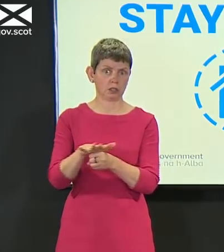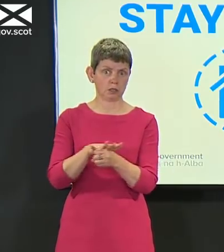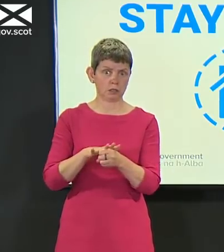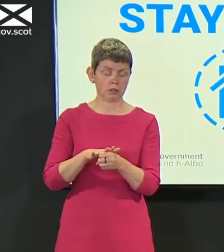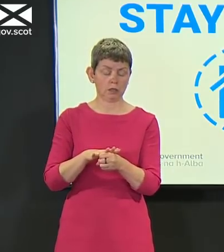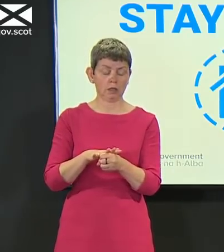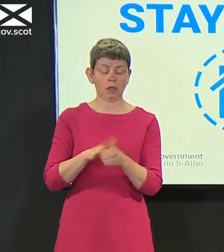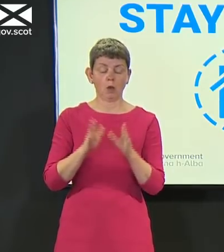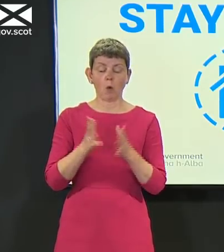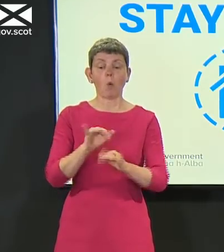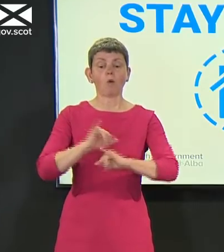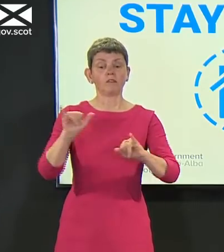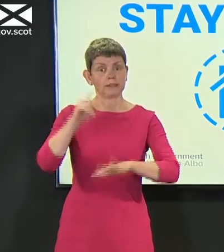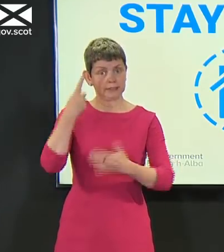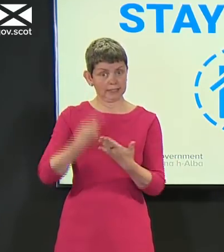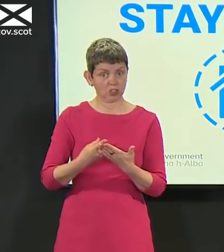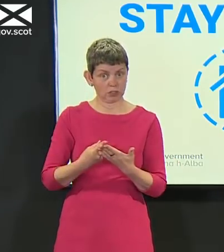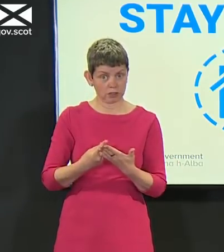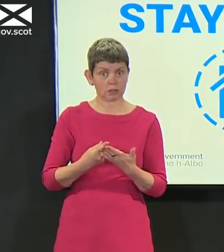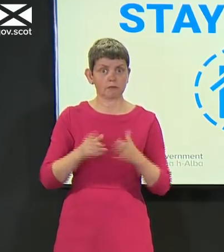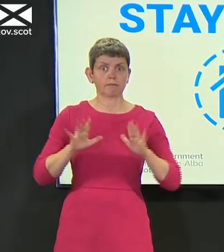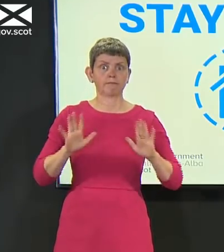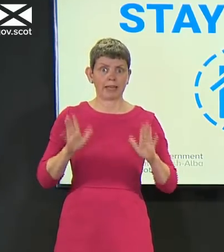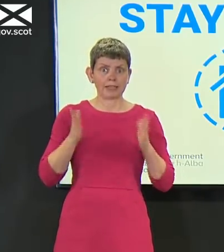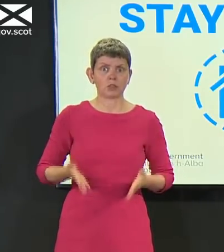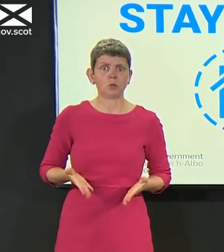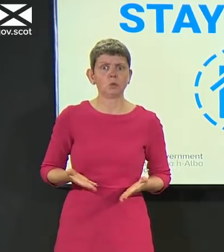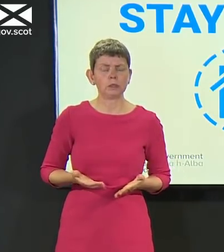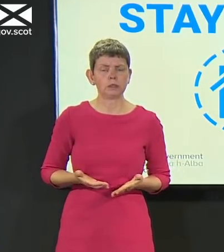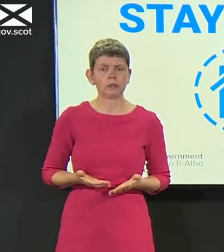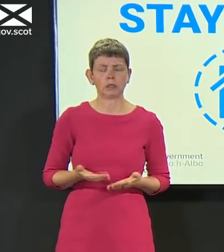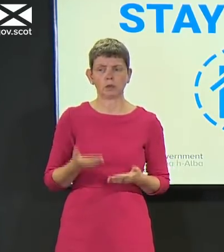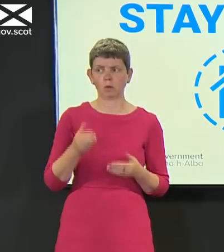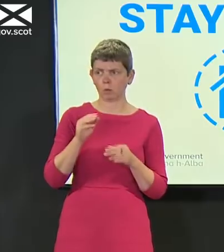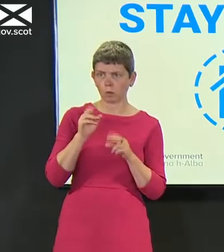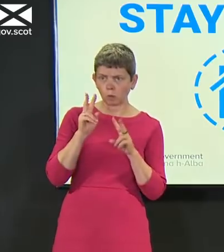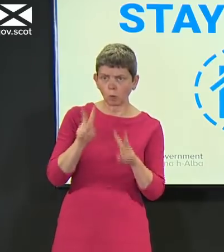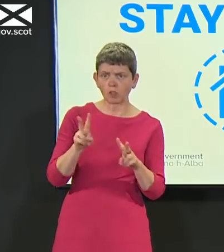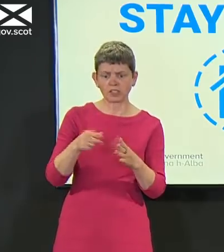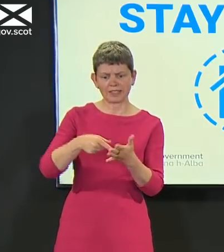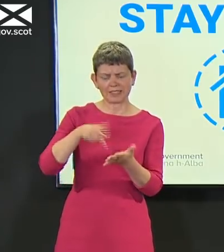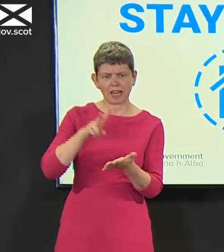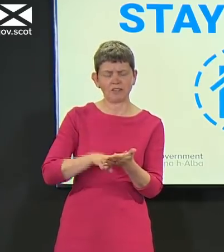decisions that flowed from that we were watching pictures on our television of hospitals in Italy